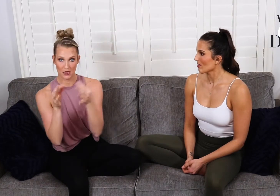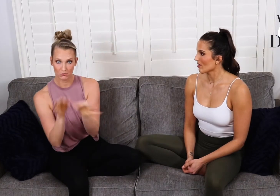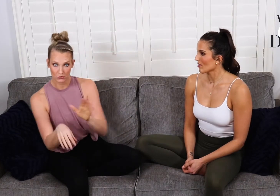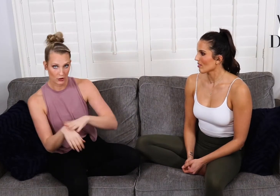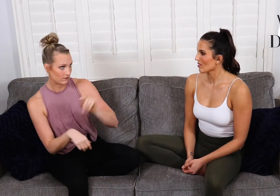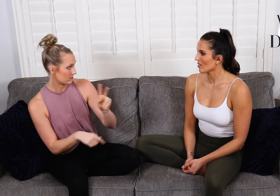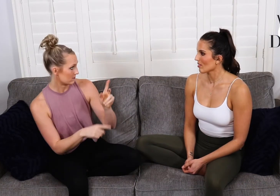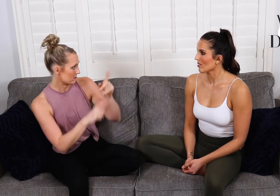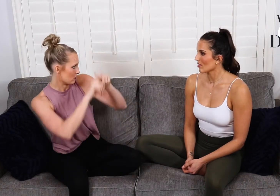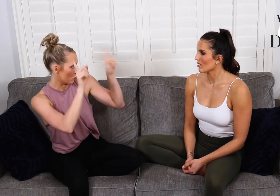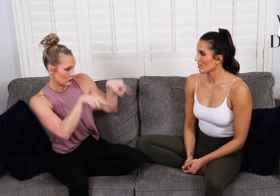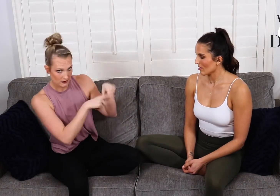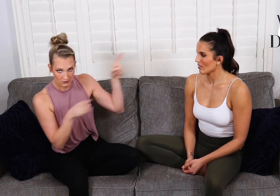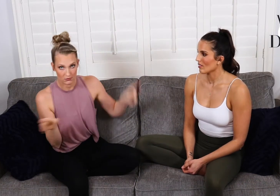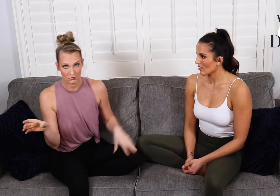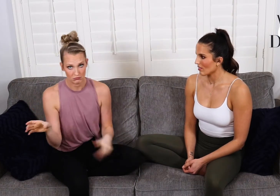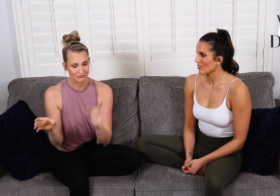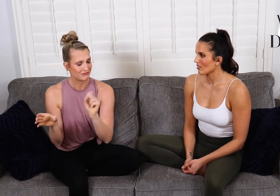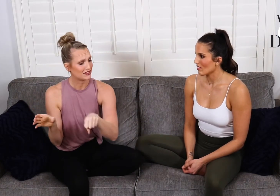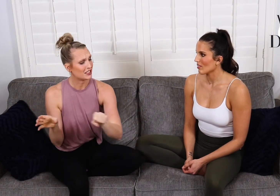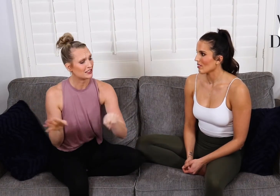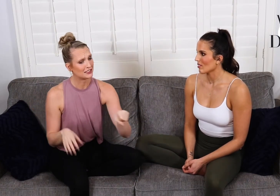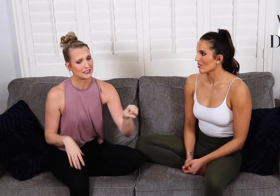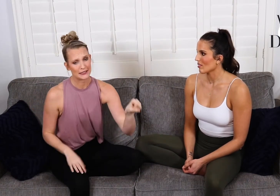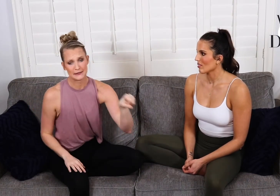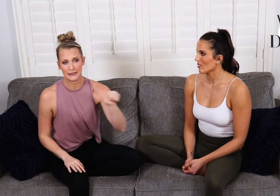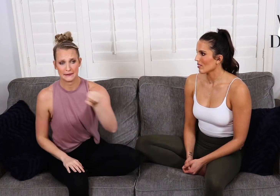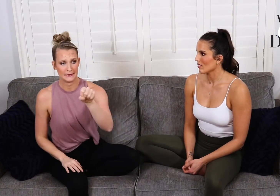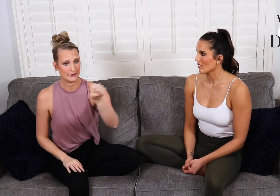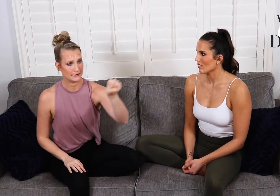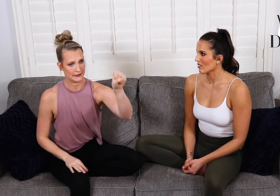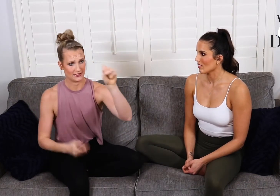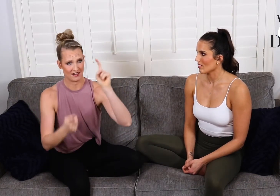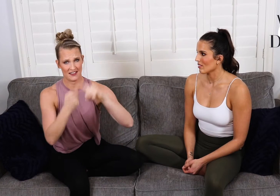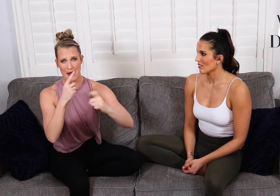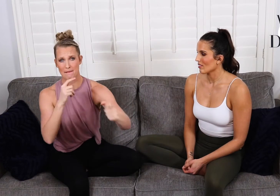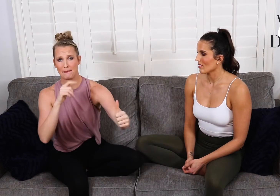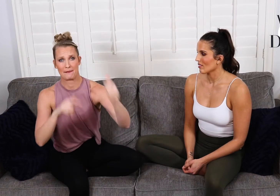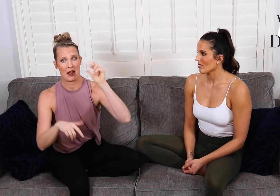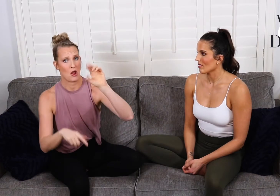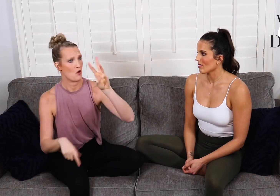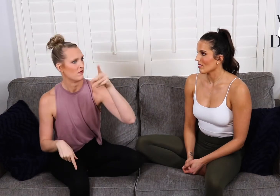if we had open captioning on the screen and everybody said yes all the way up until I got to the back row.